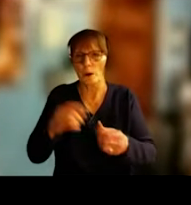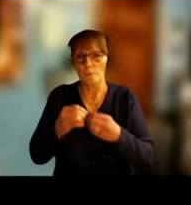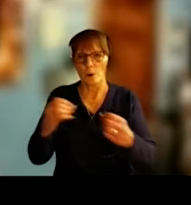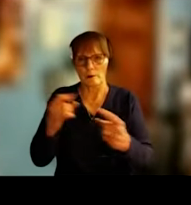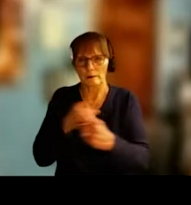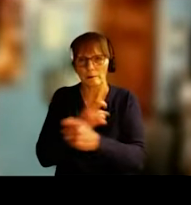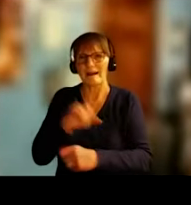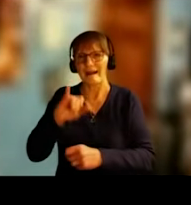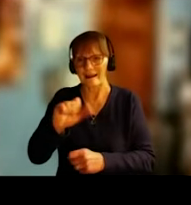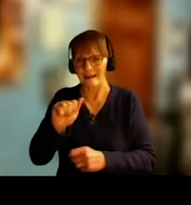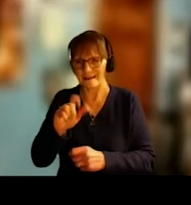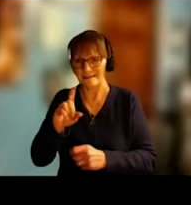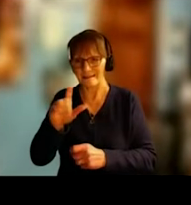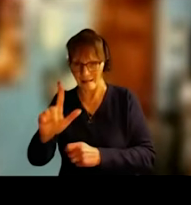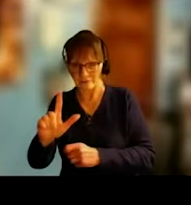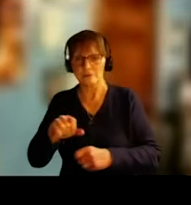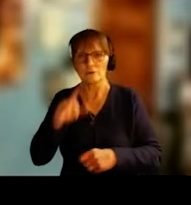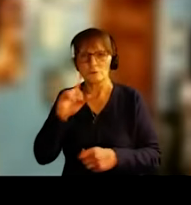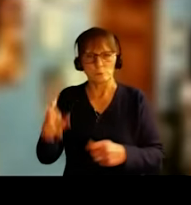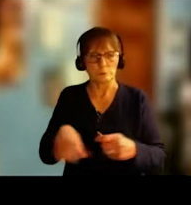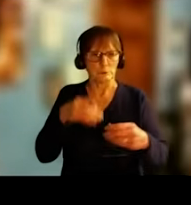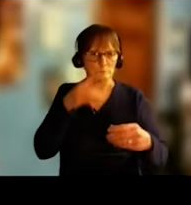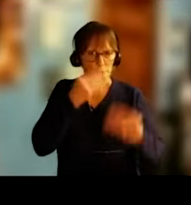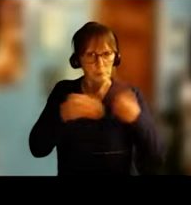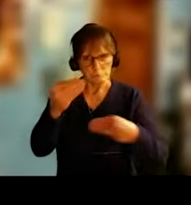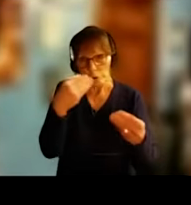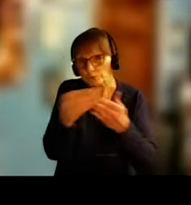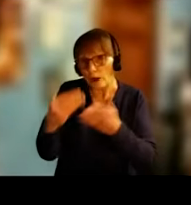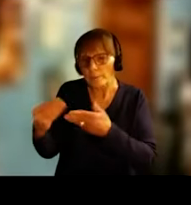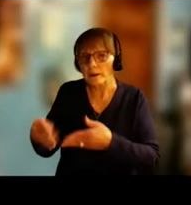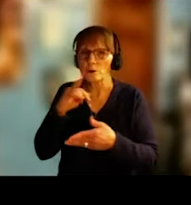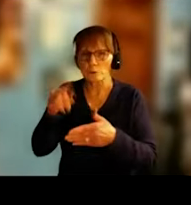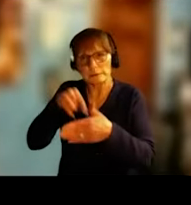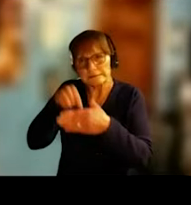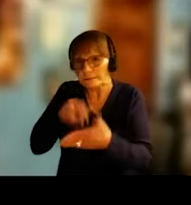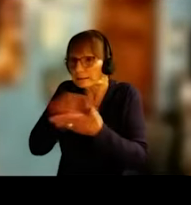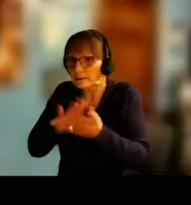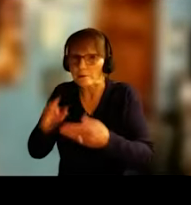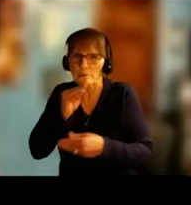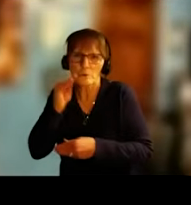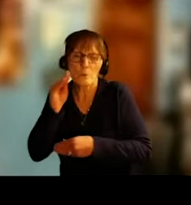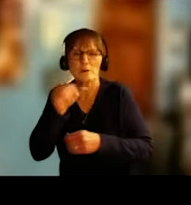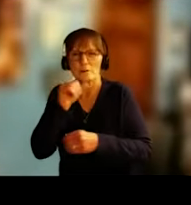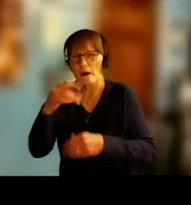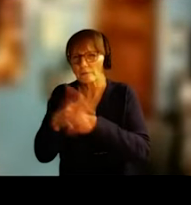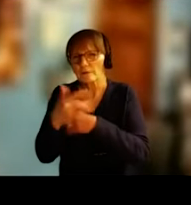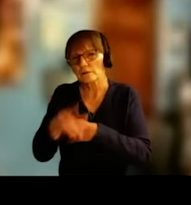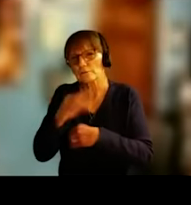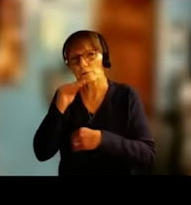So things like support for grocery shopping or deep cleaning of the home are not available for folks as they move into housing,